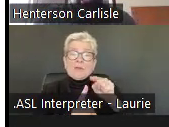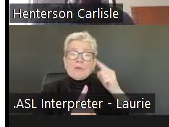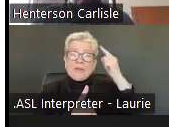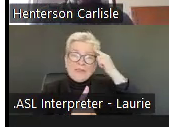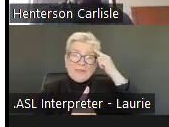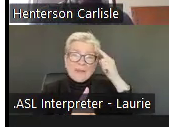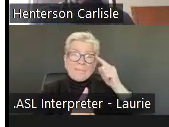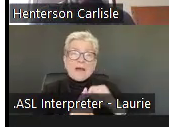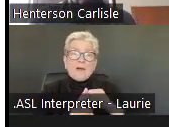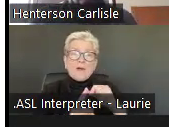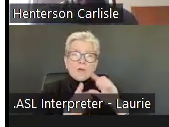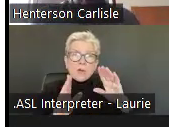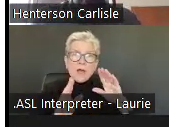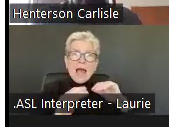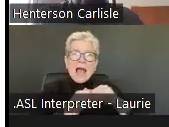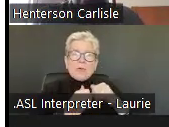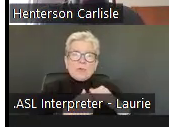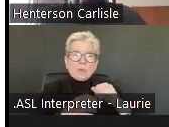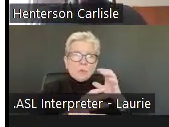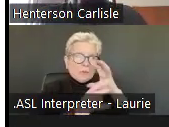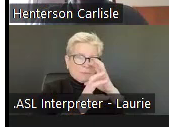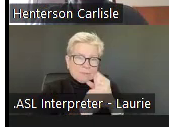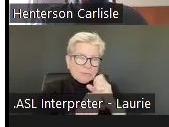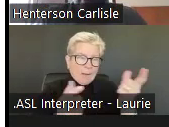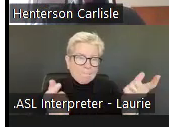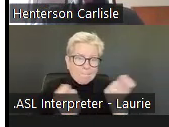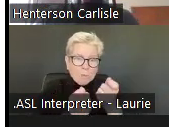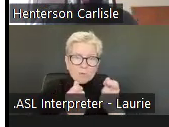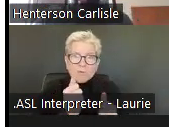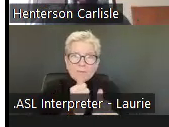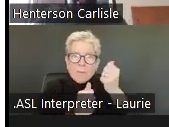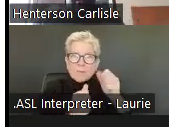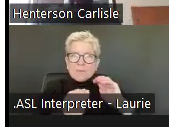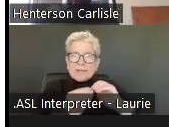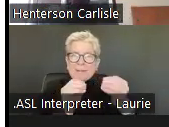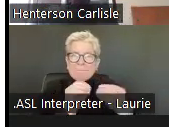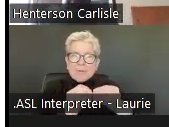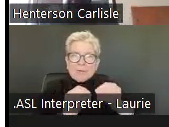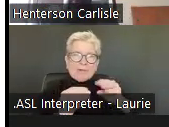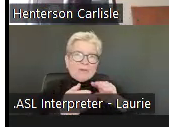maximum attendance - and that's not only attendance for families coming